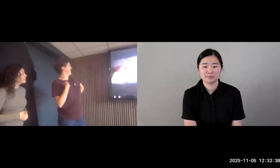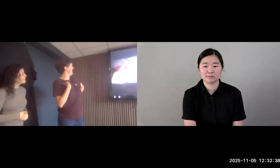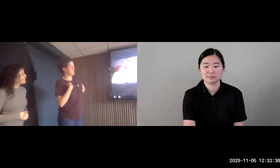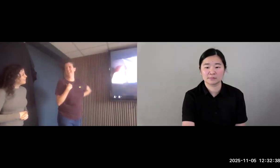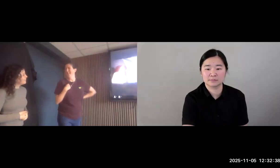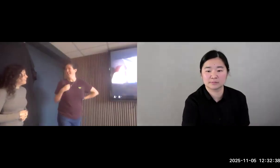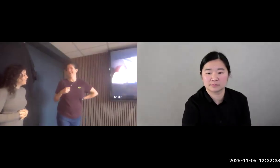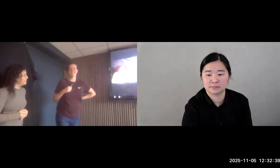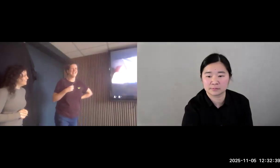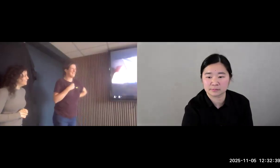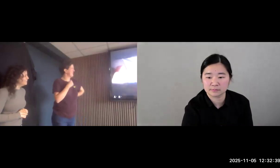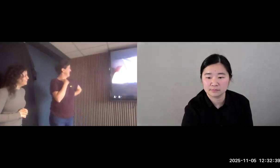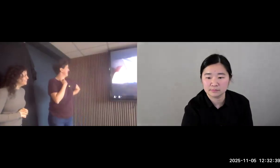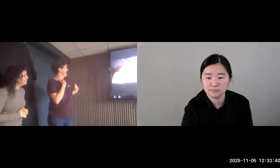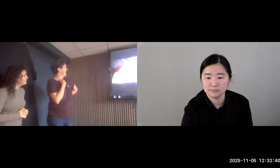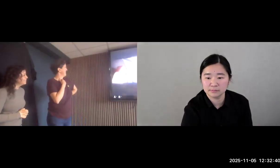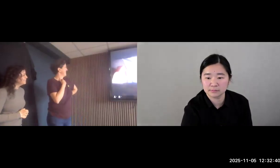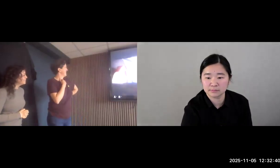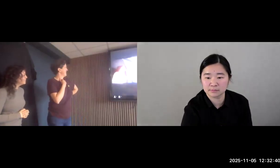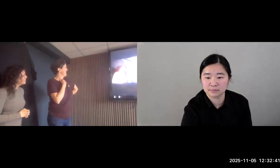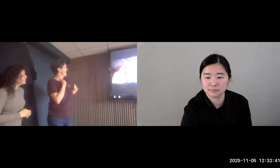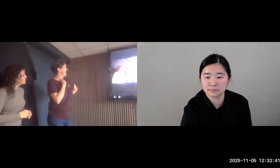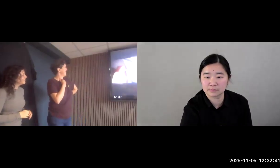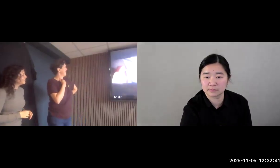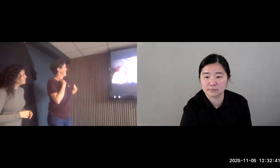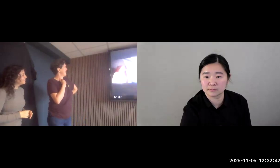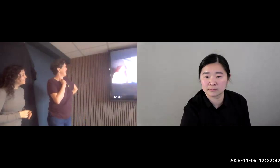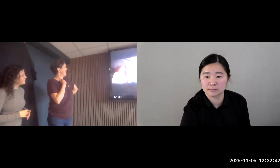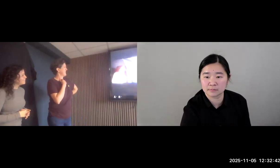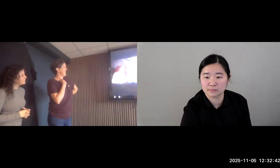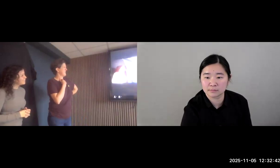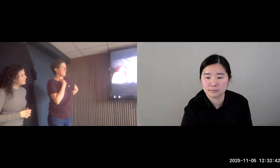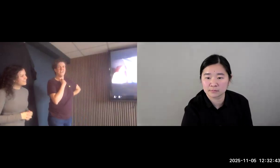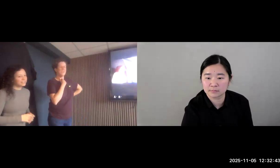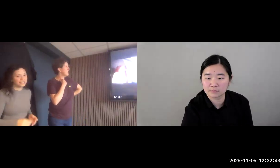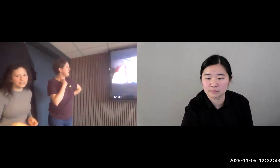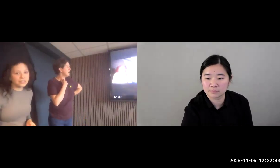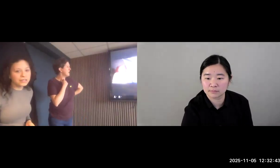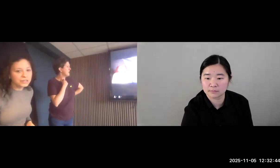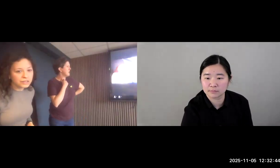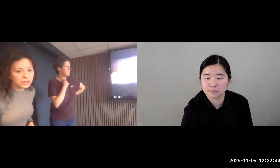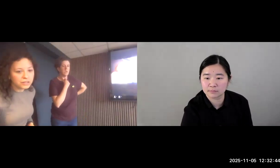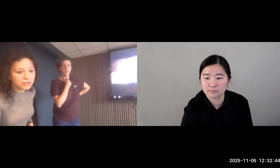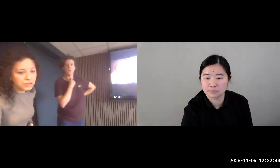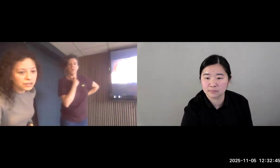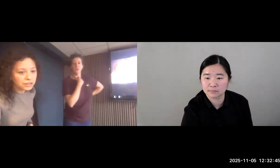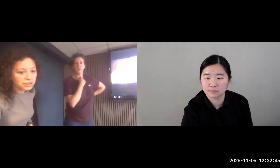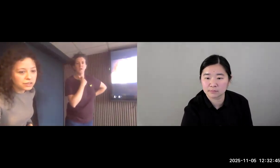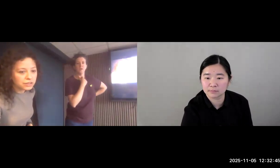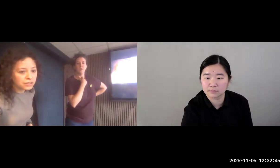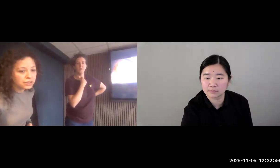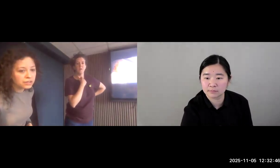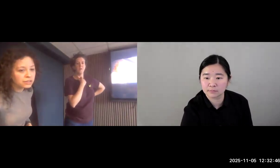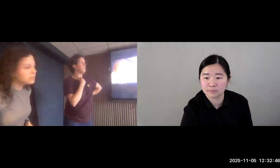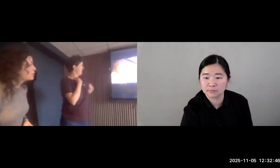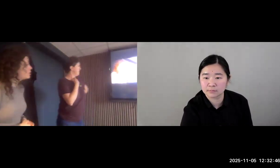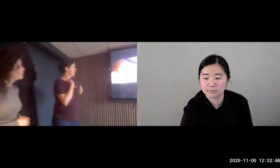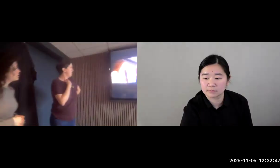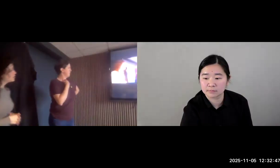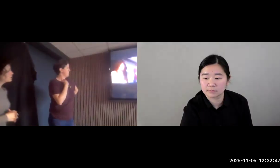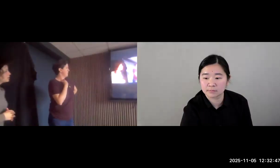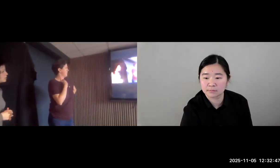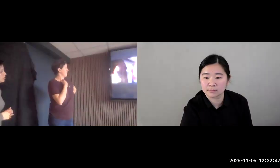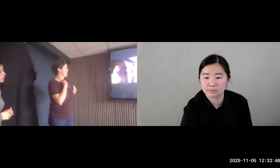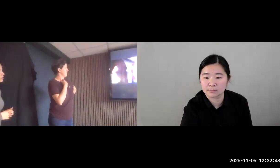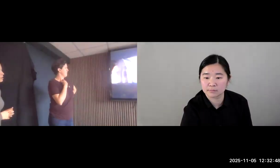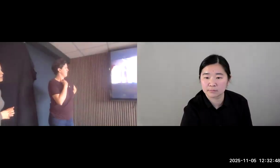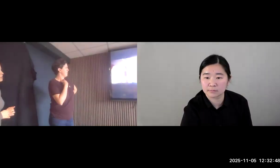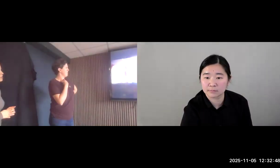Just one moment…